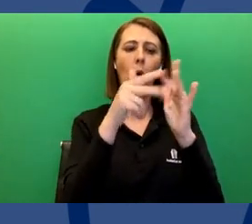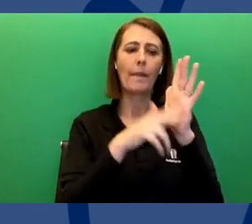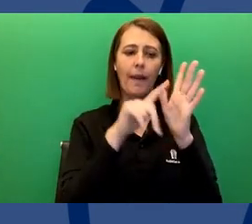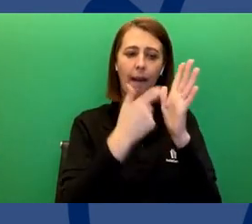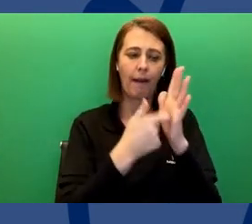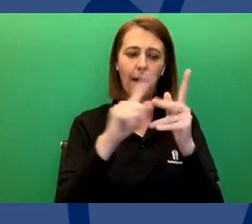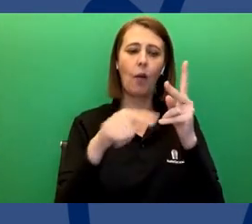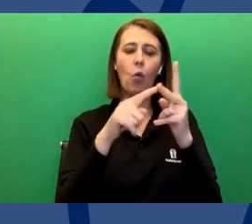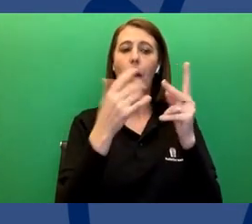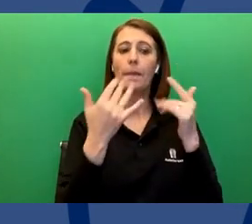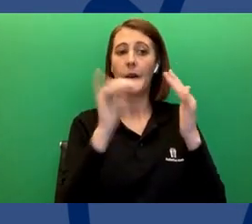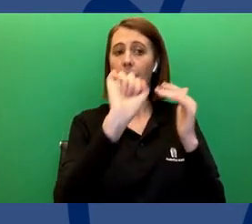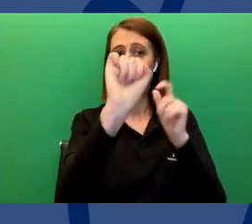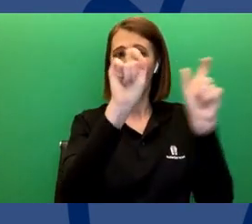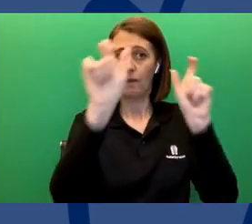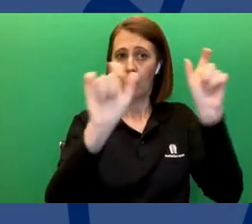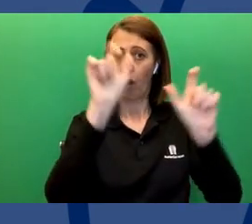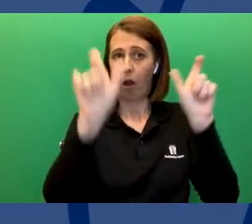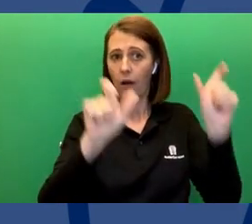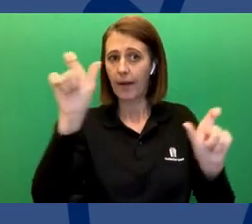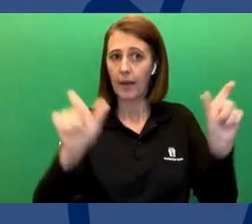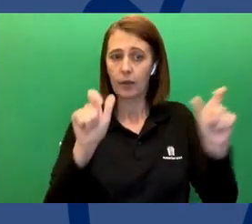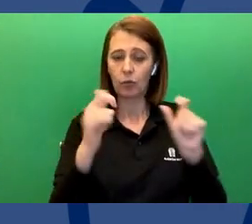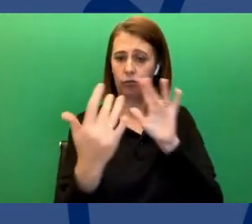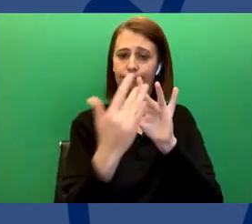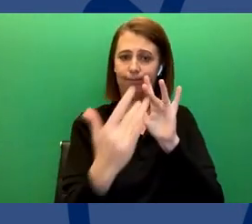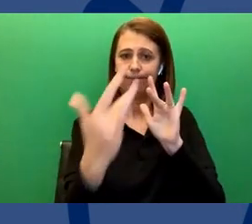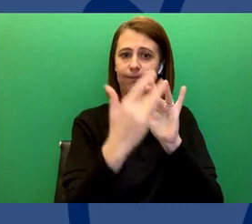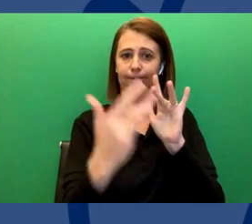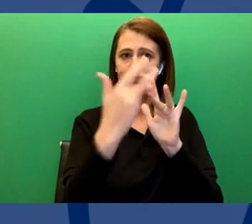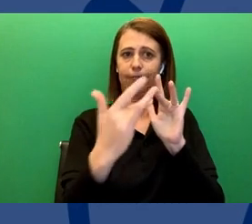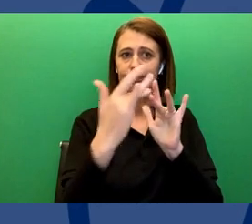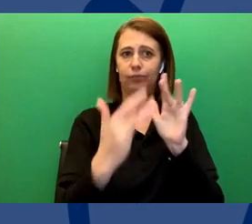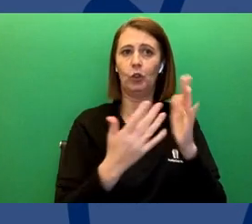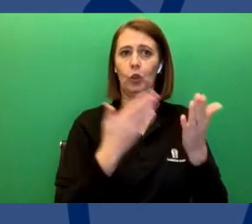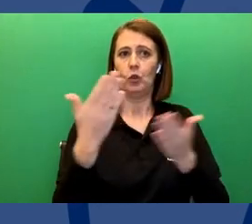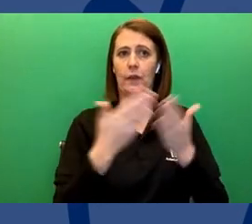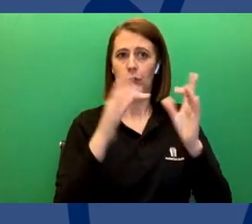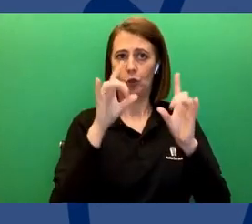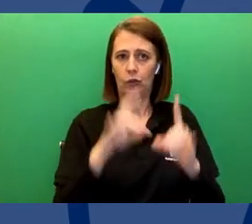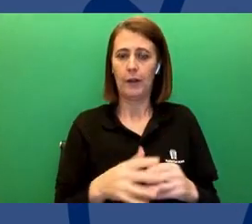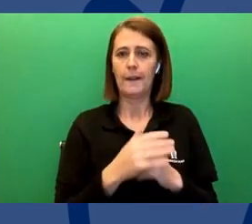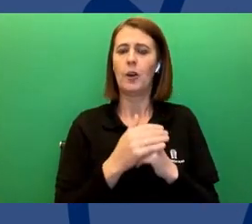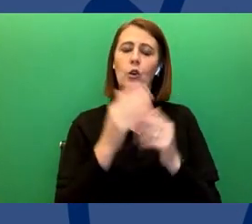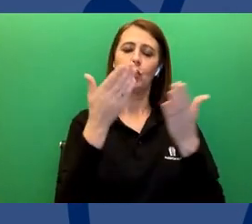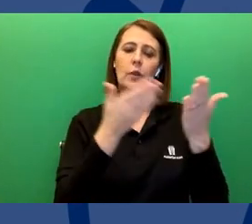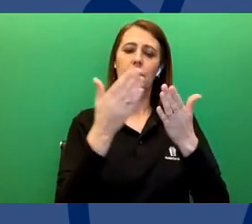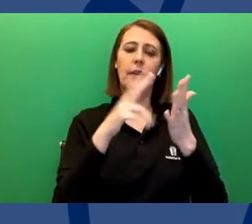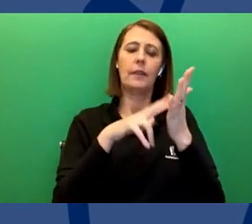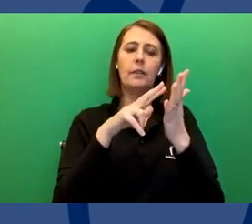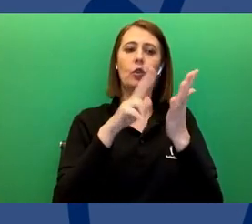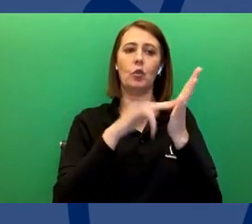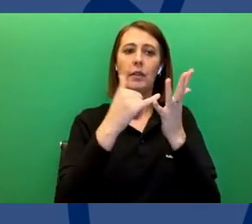would have been contacting Service over a number of weeks now and would have experienced